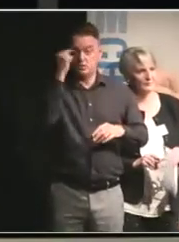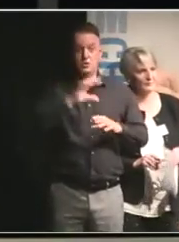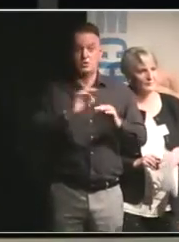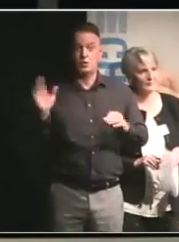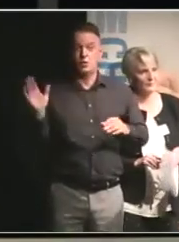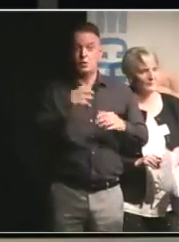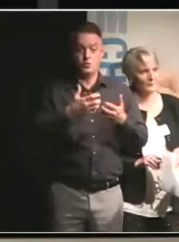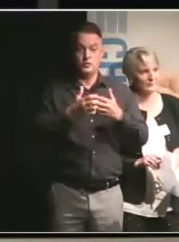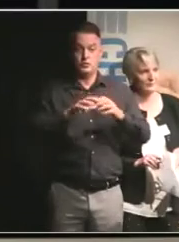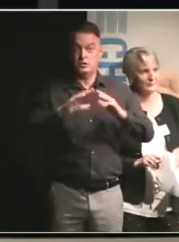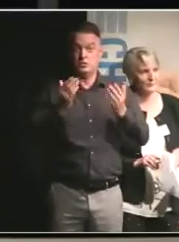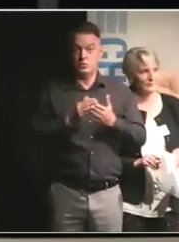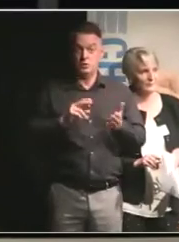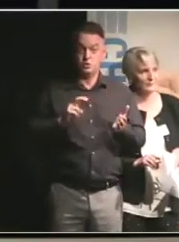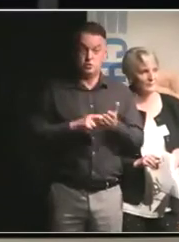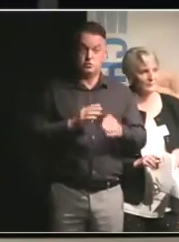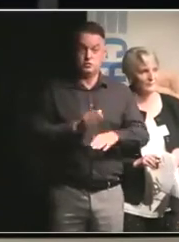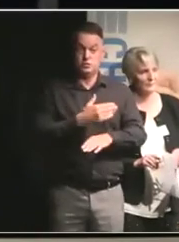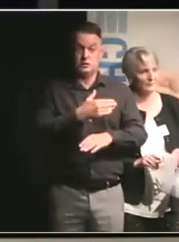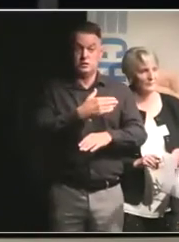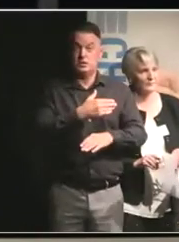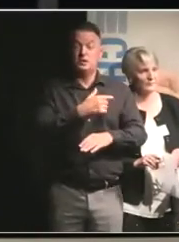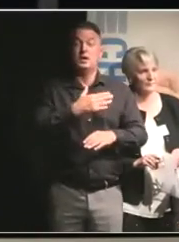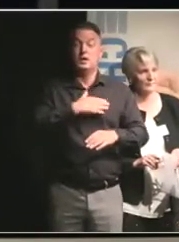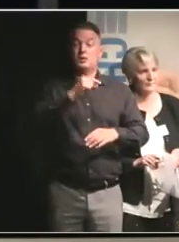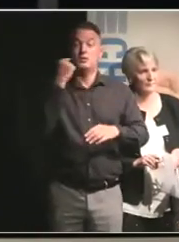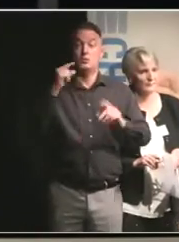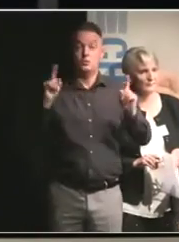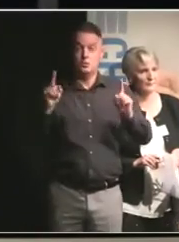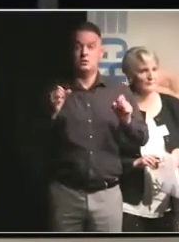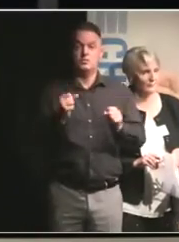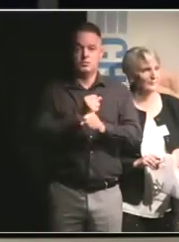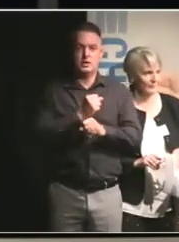in the world sign the Green Chemistry Commitment, our goal is to make it no longer necessary